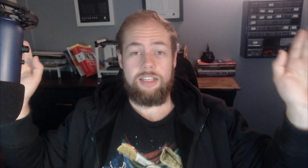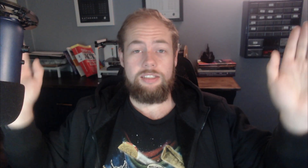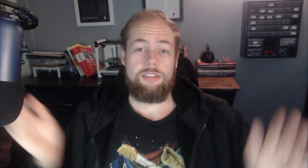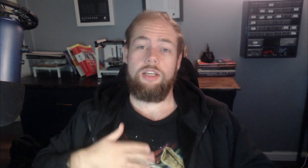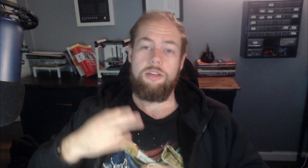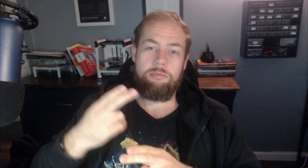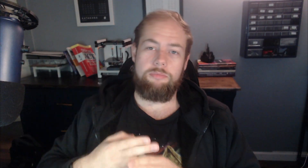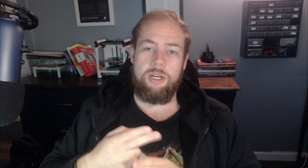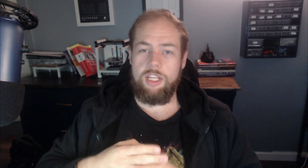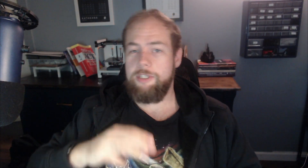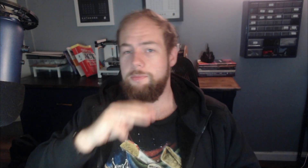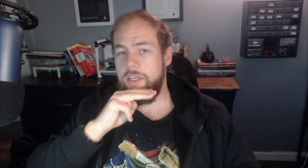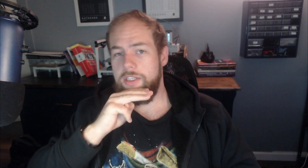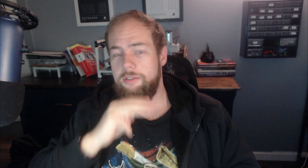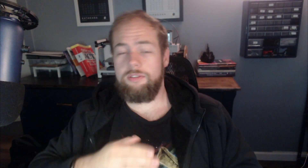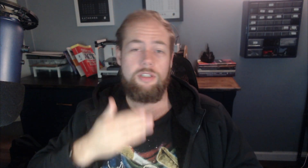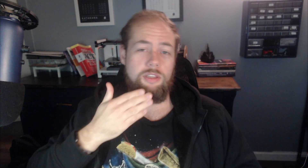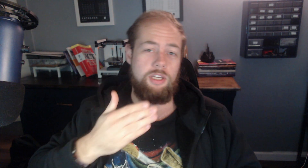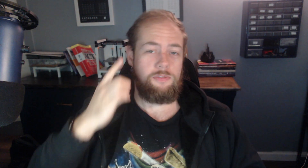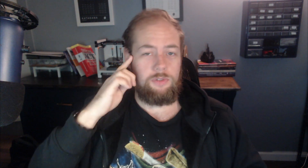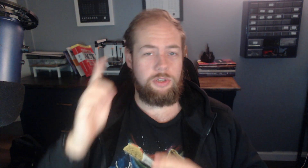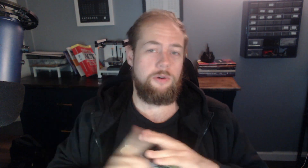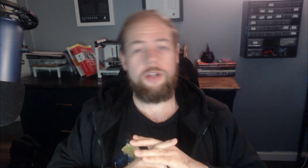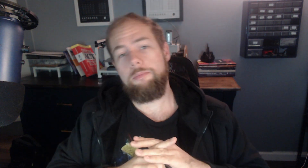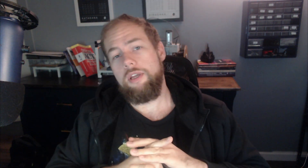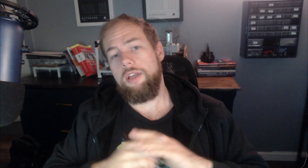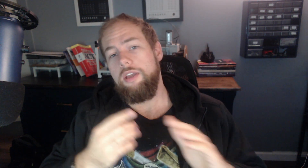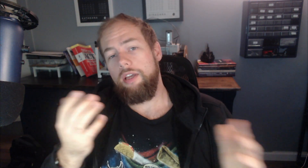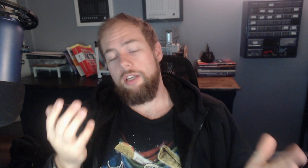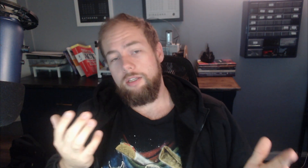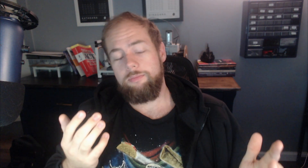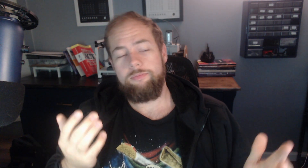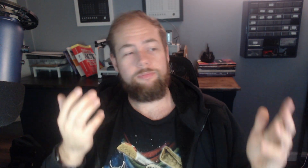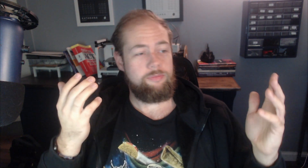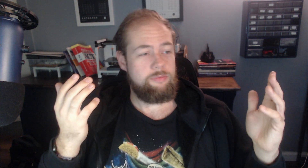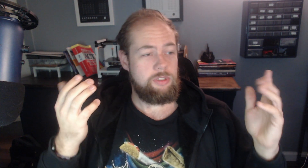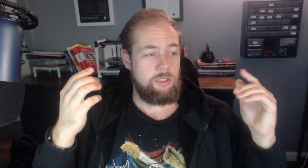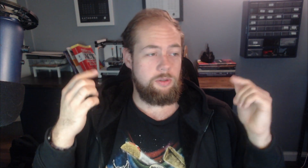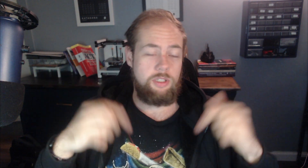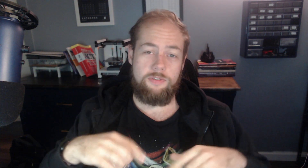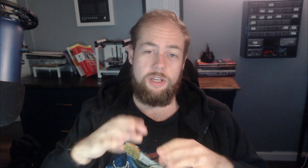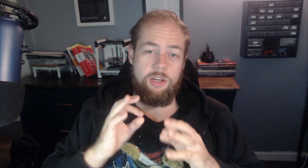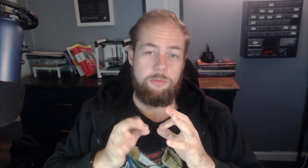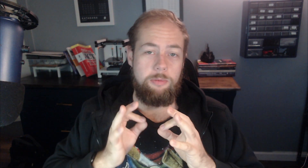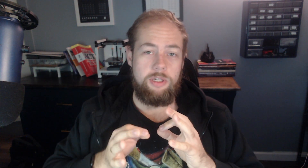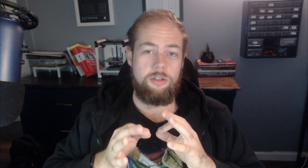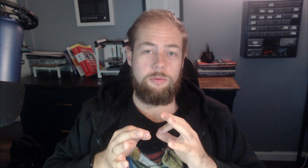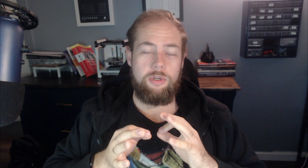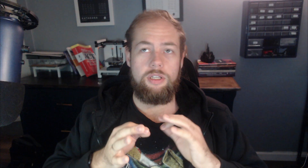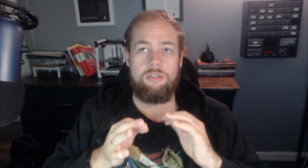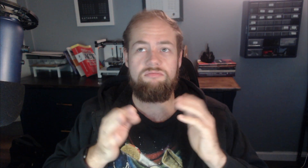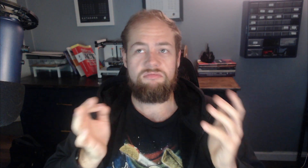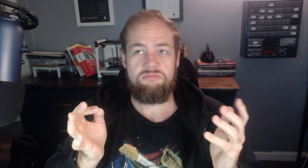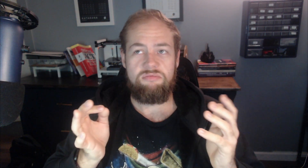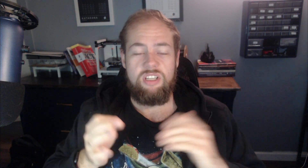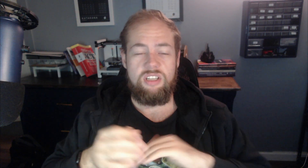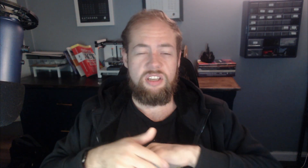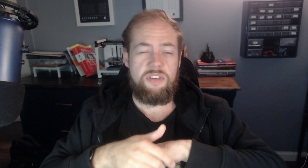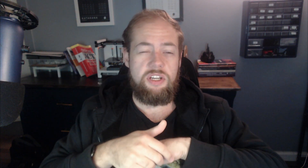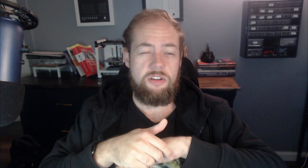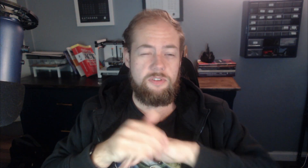hey my name is Matthew thanks for showing up um so this video I'm going to be interpreting video